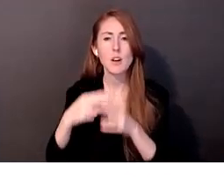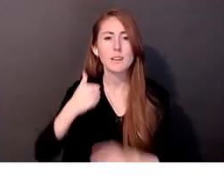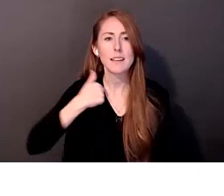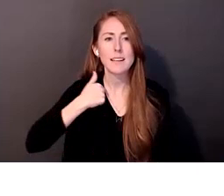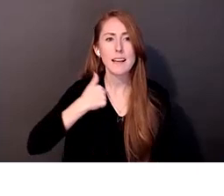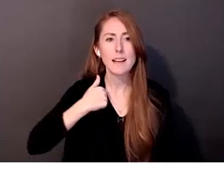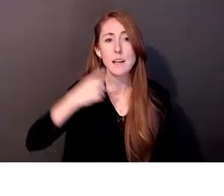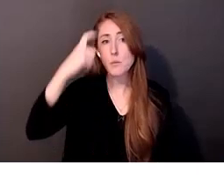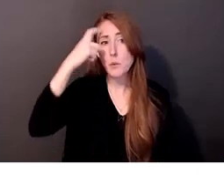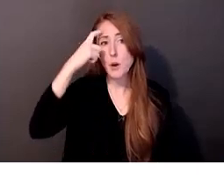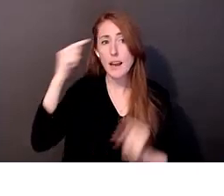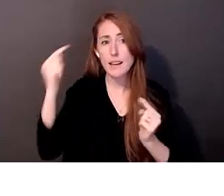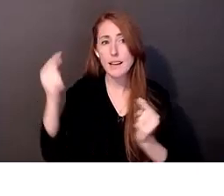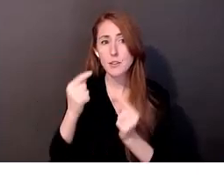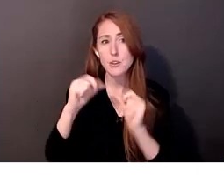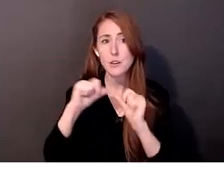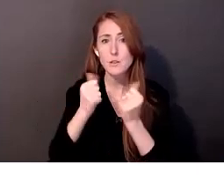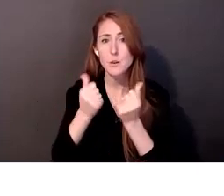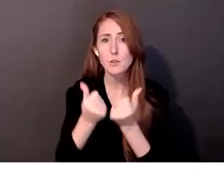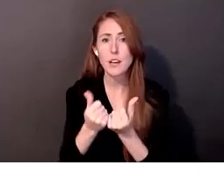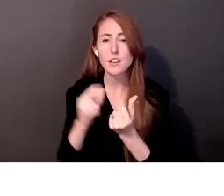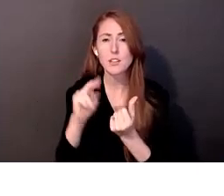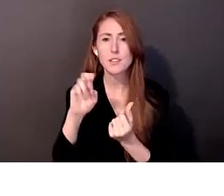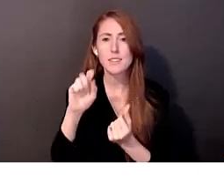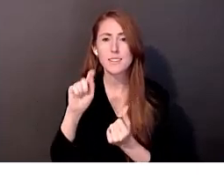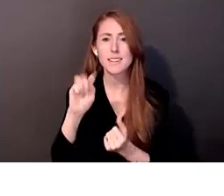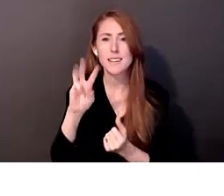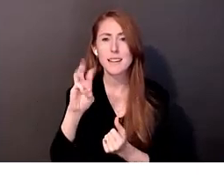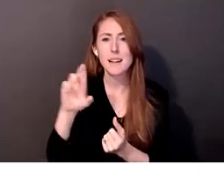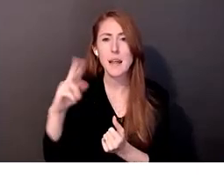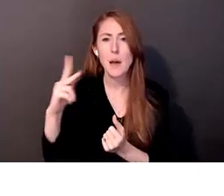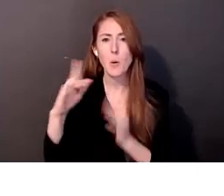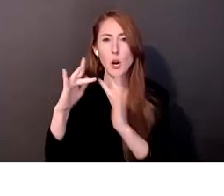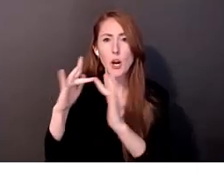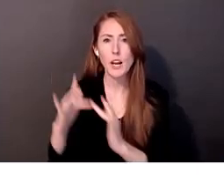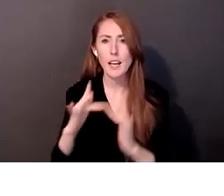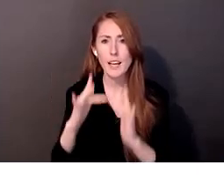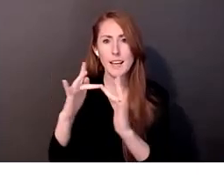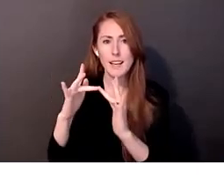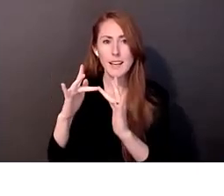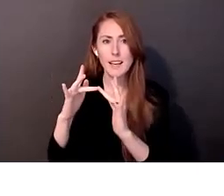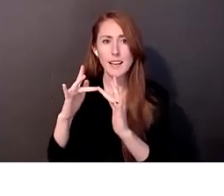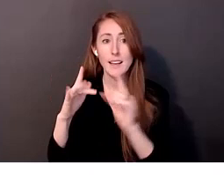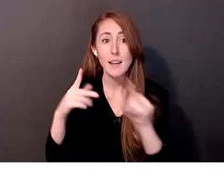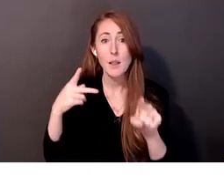And this portal was launched last month